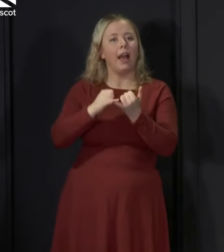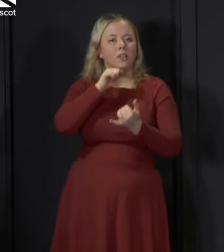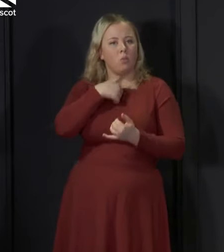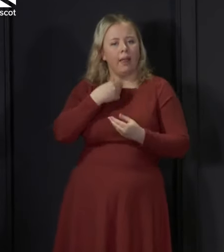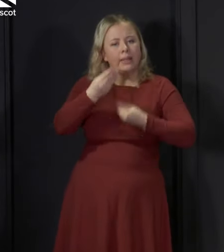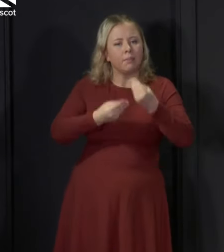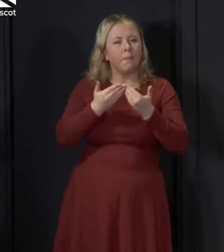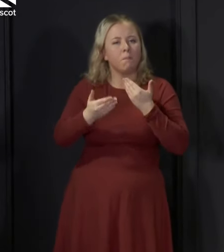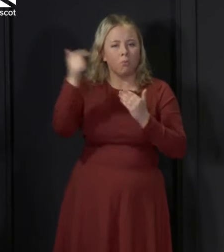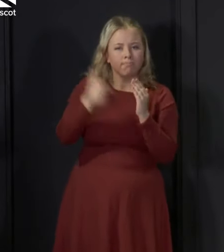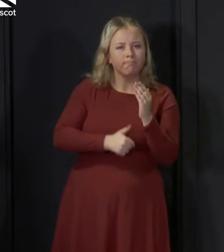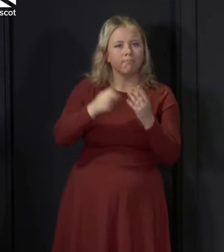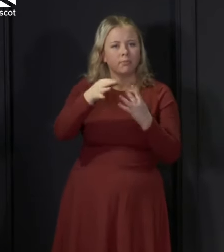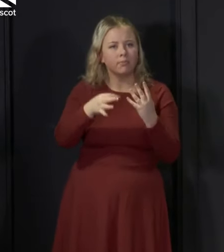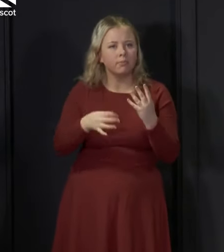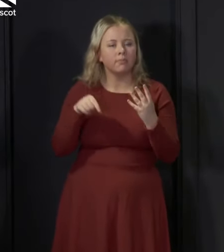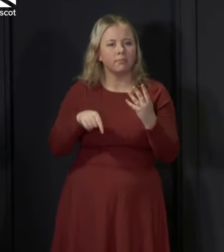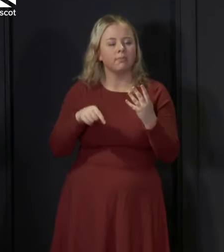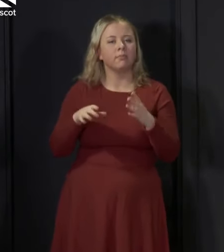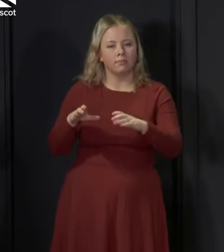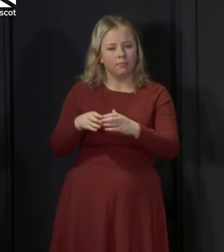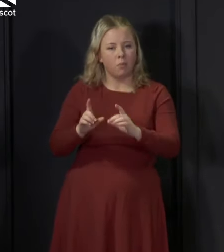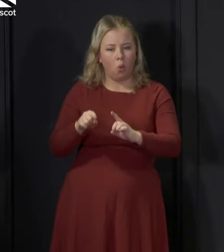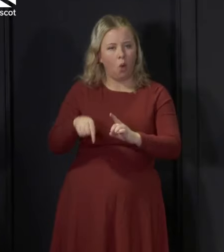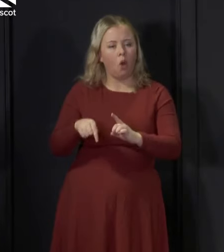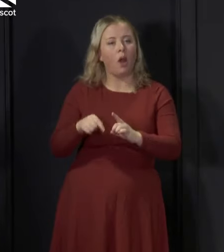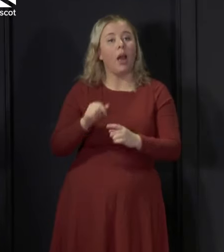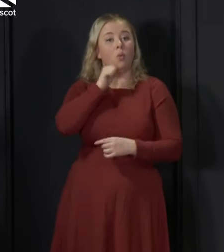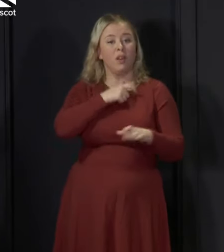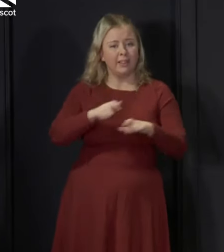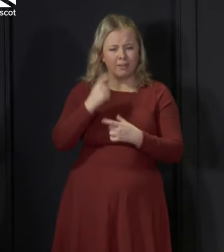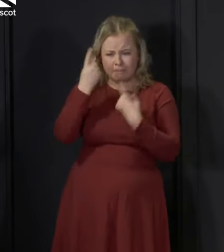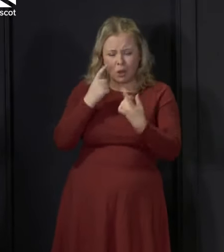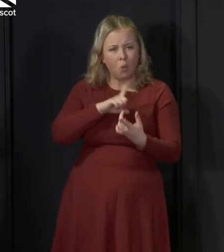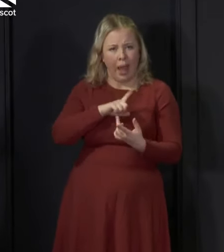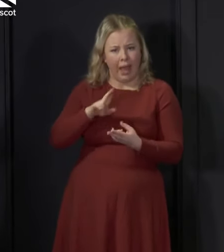course continue our work to understand what lies behind these increases and in particular